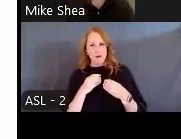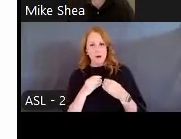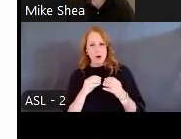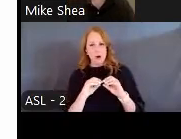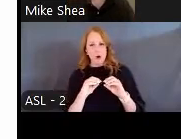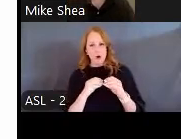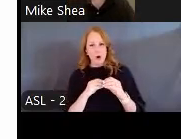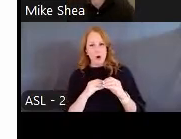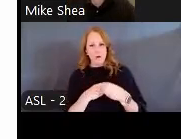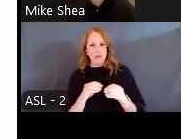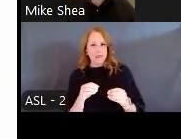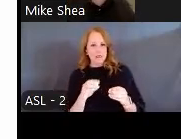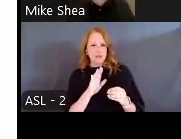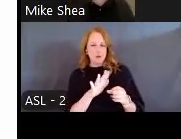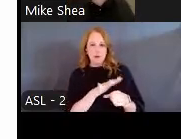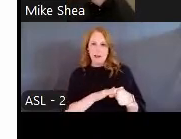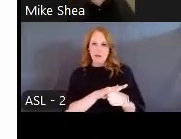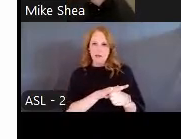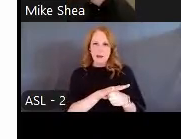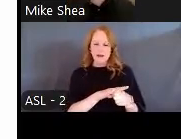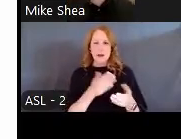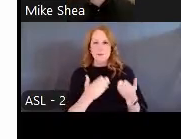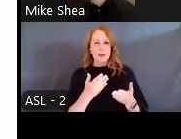They would have there would be people on your boards of directors potentially that are part